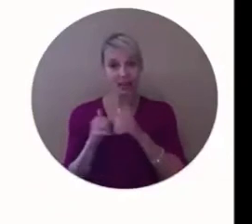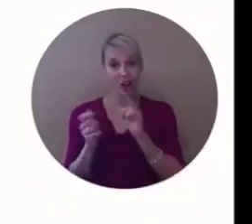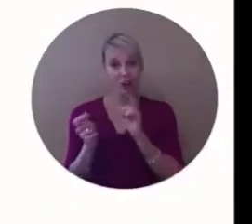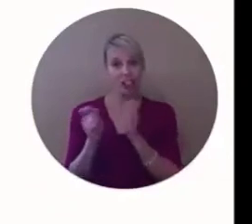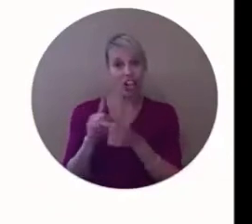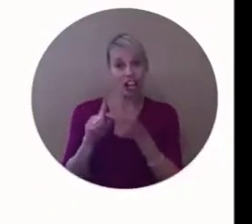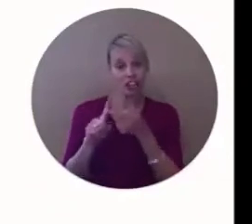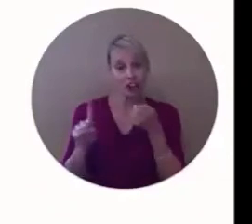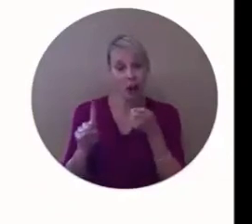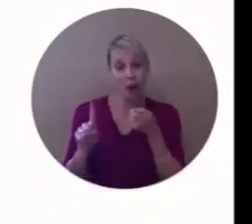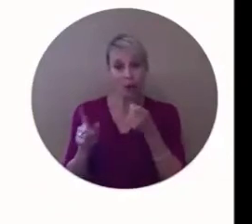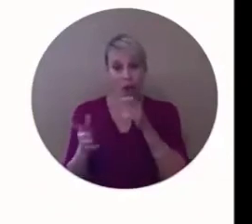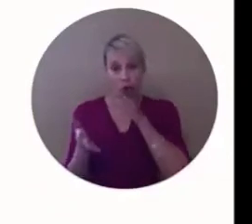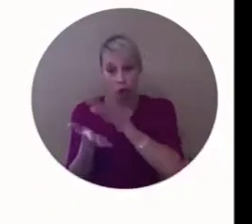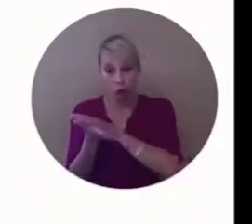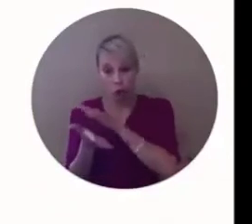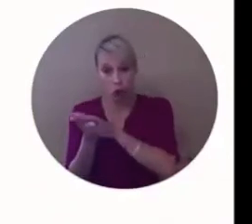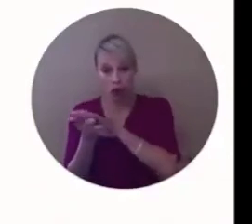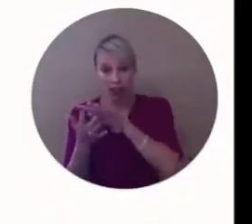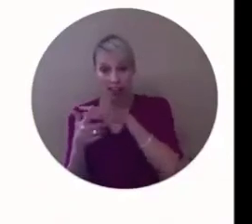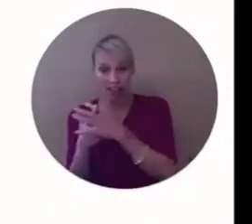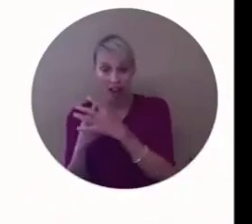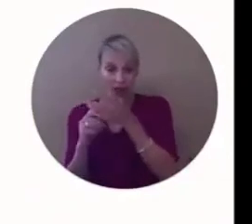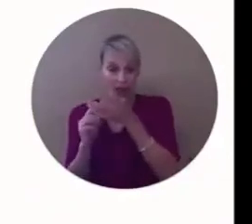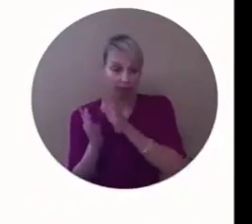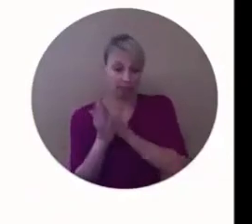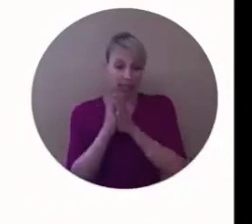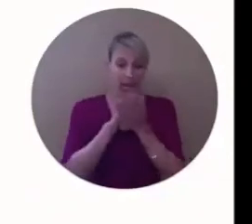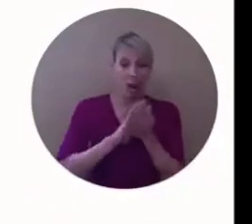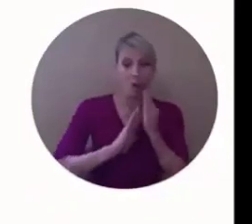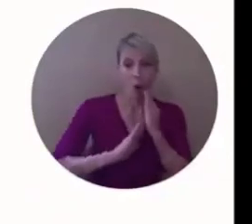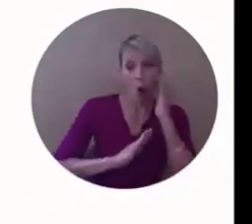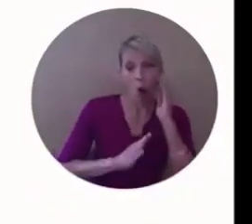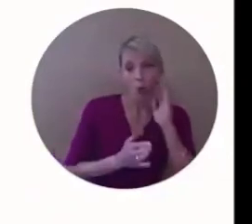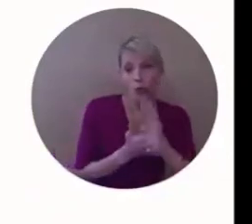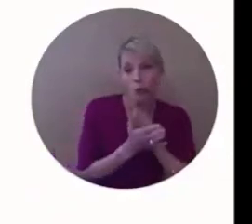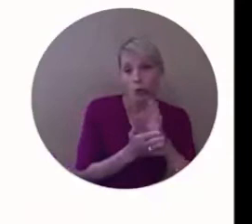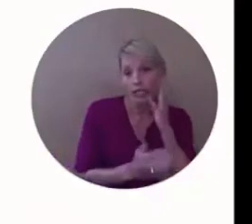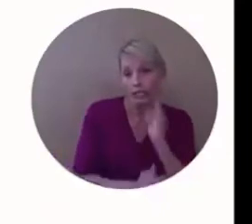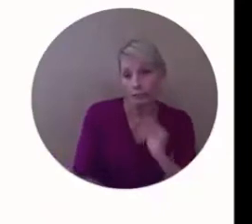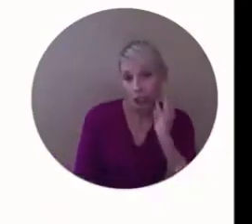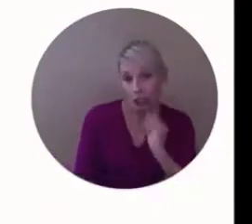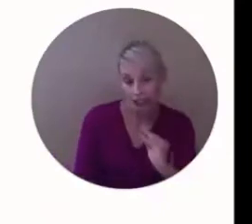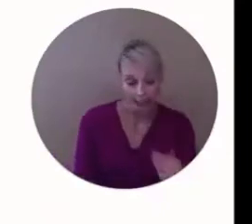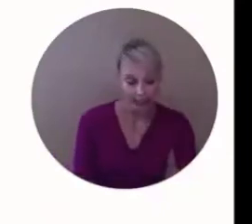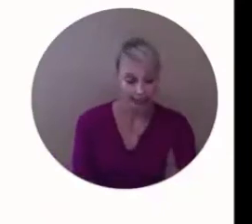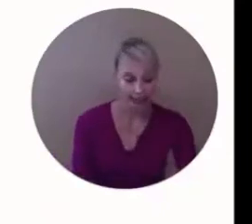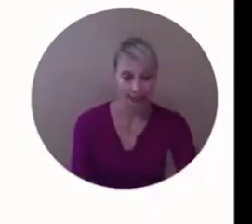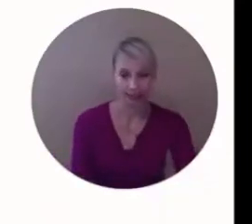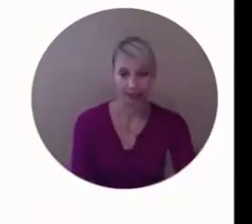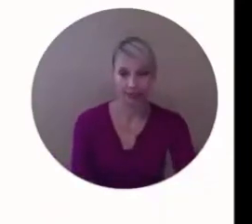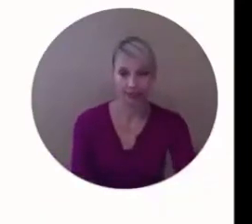an example of how you can transition from the school environment to the home school experience.